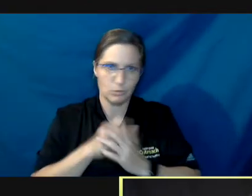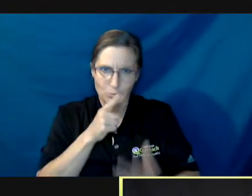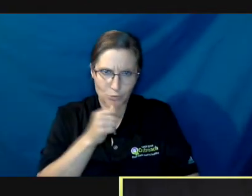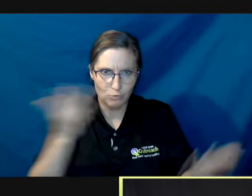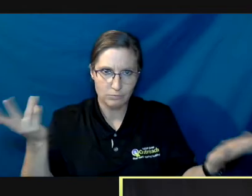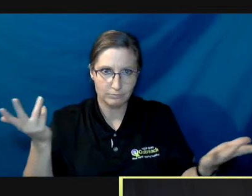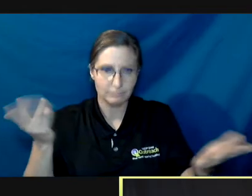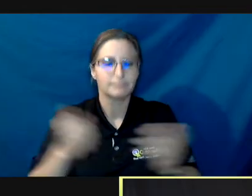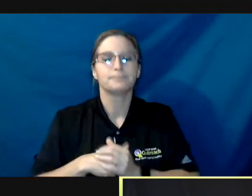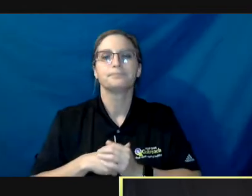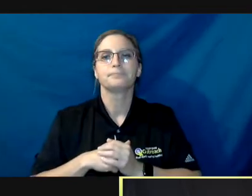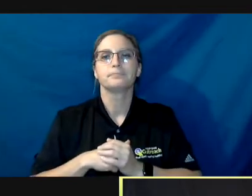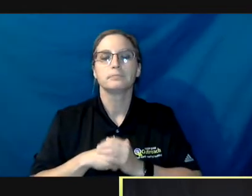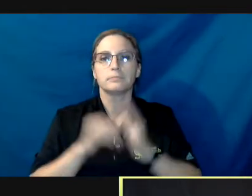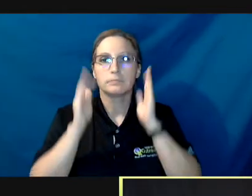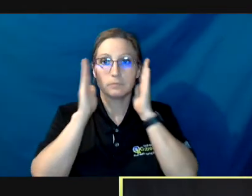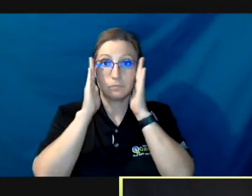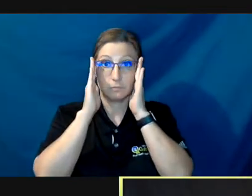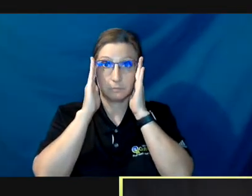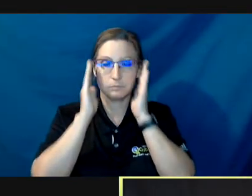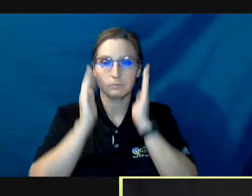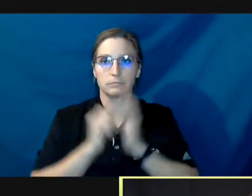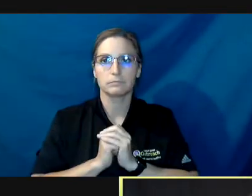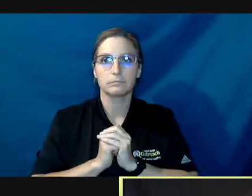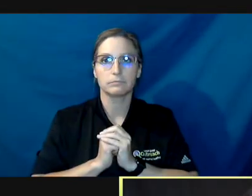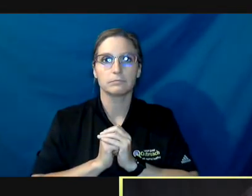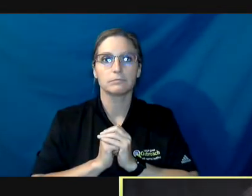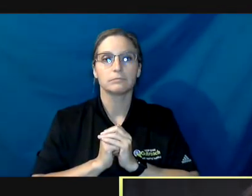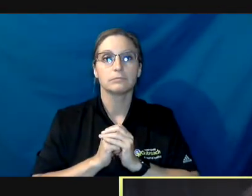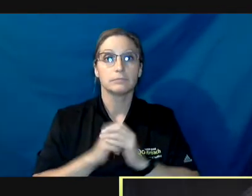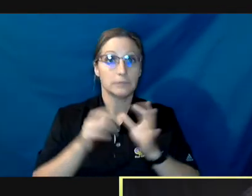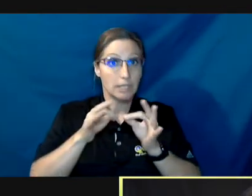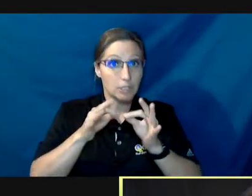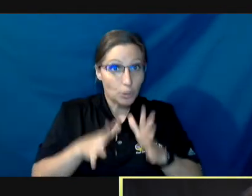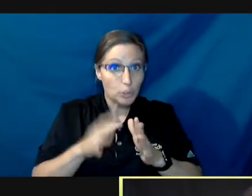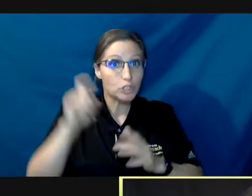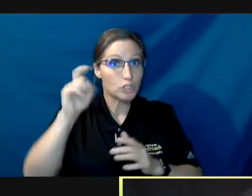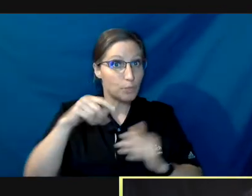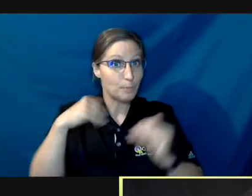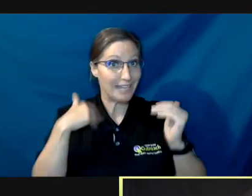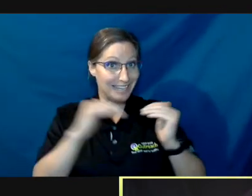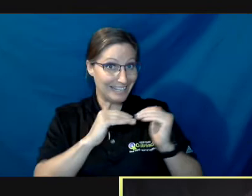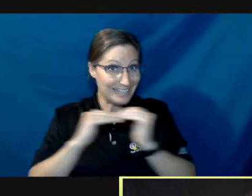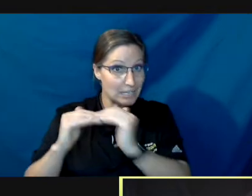Now, as an equal member of the IEP team,